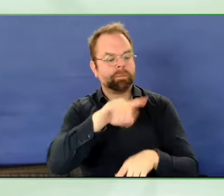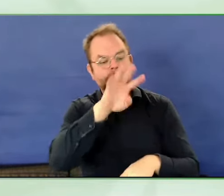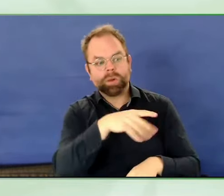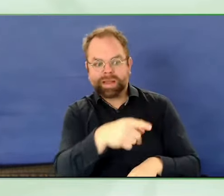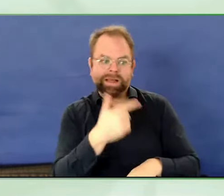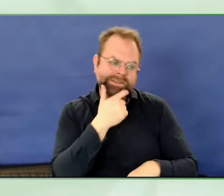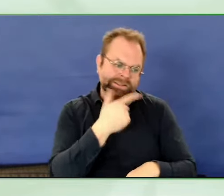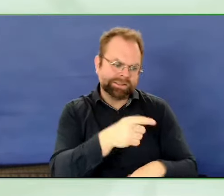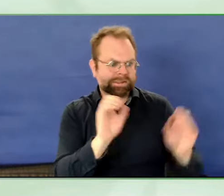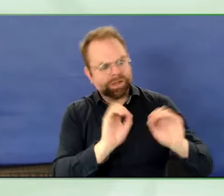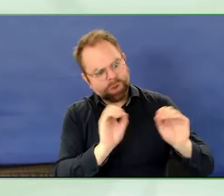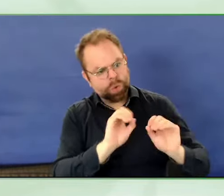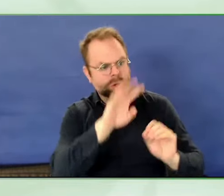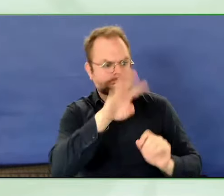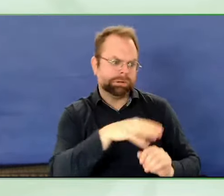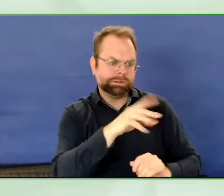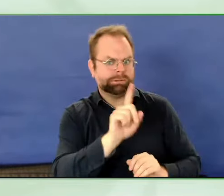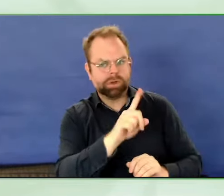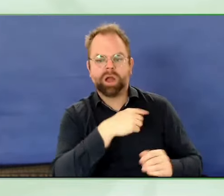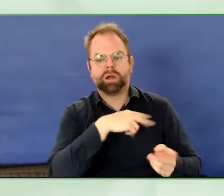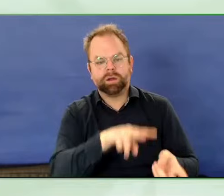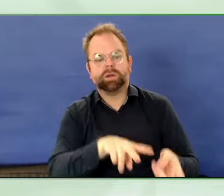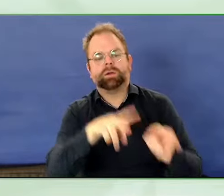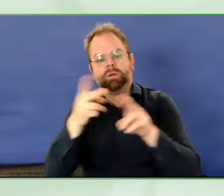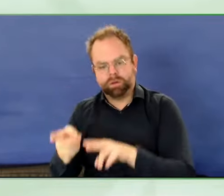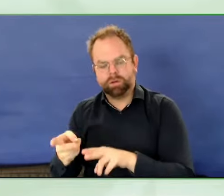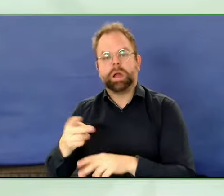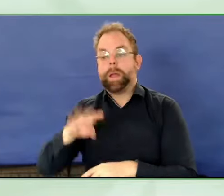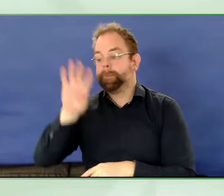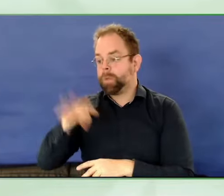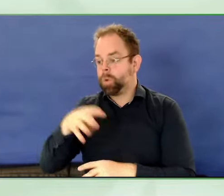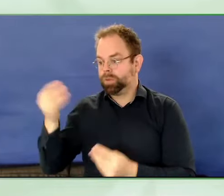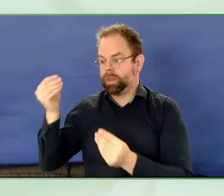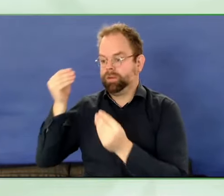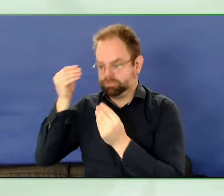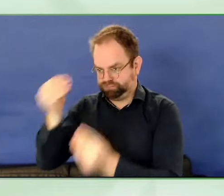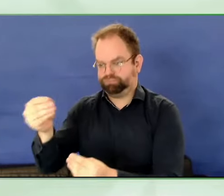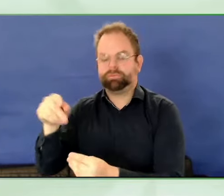give you this such and such access method for you to be able to access, we say here